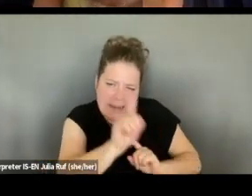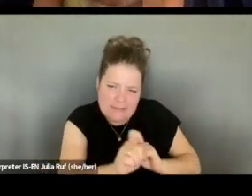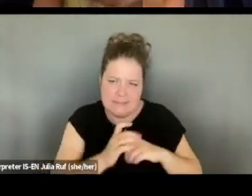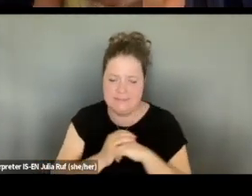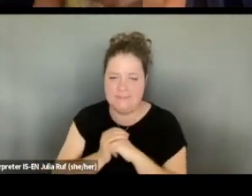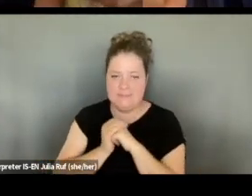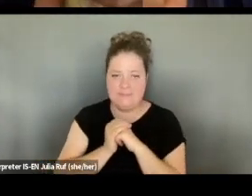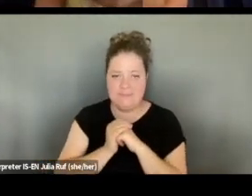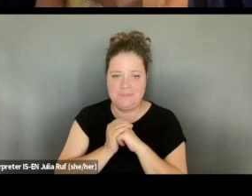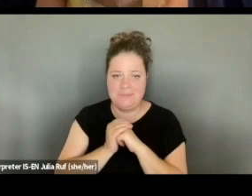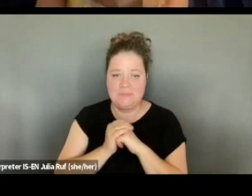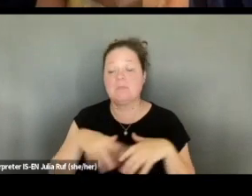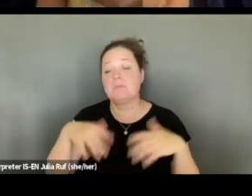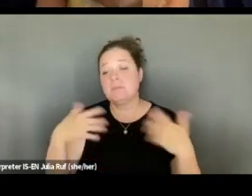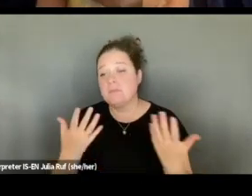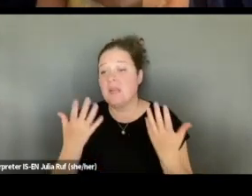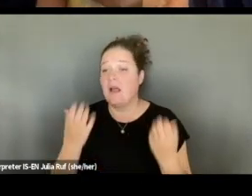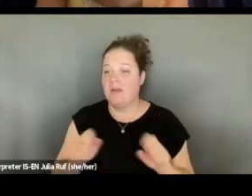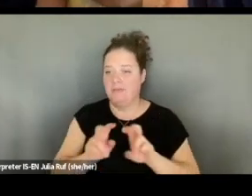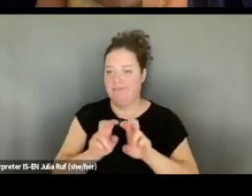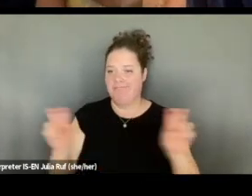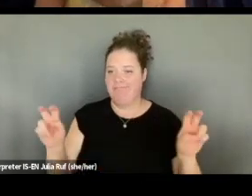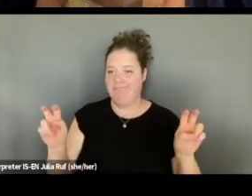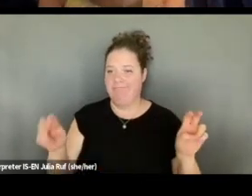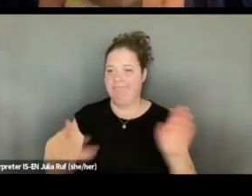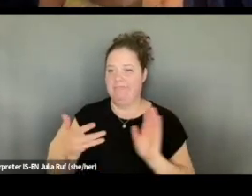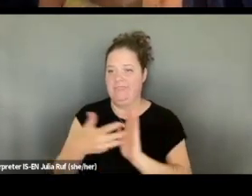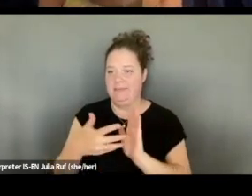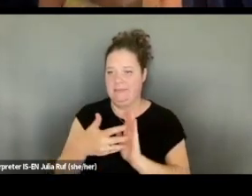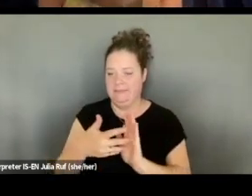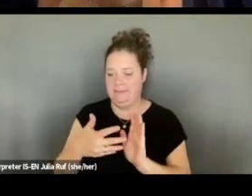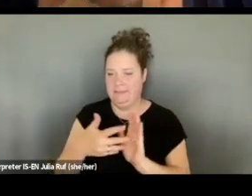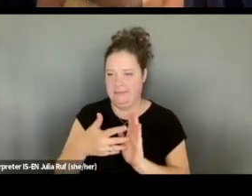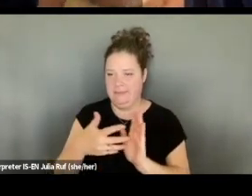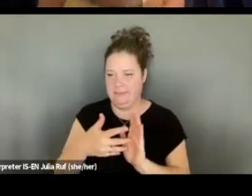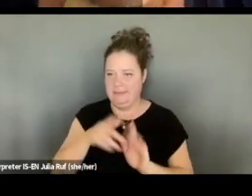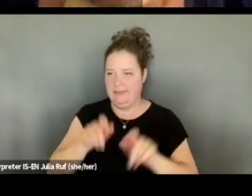a way. And then, we also have a test